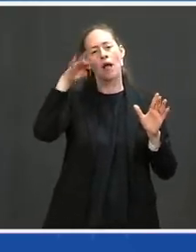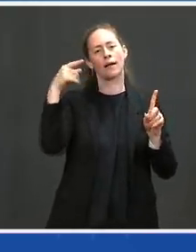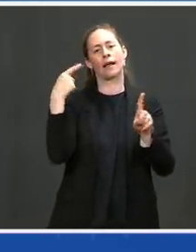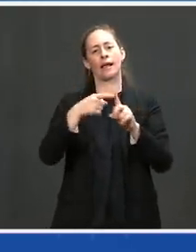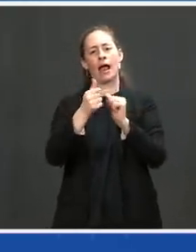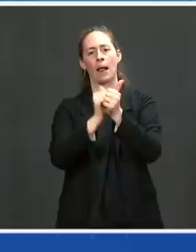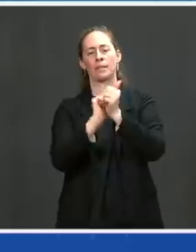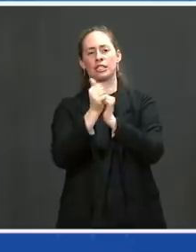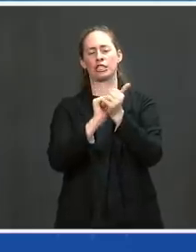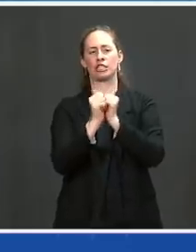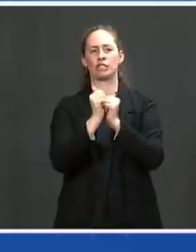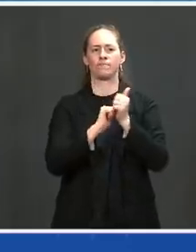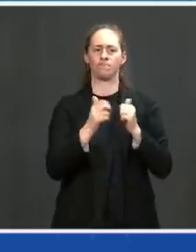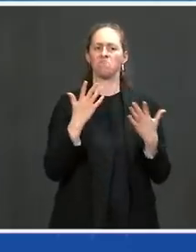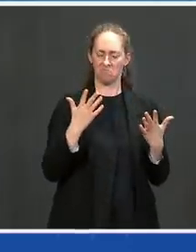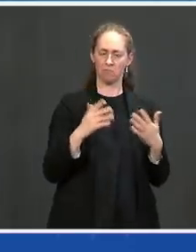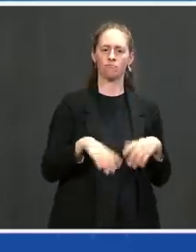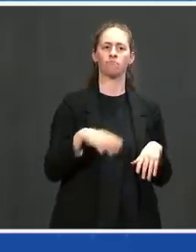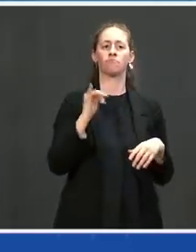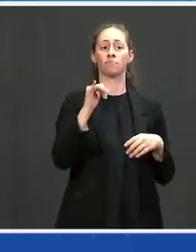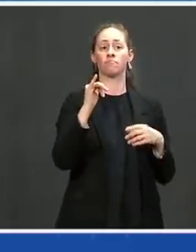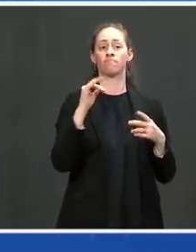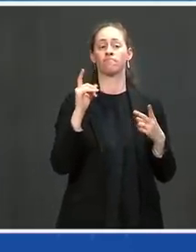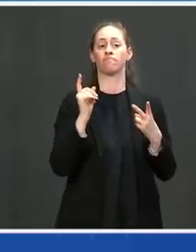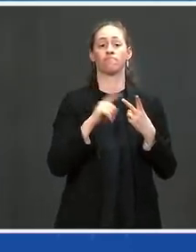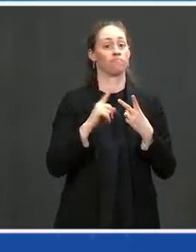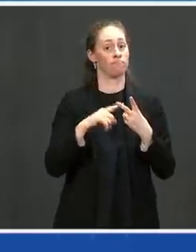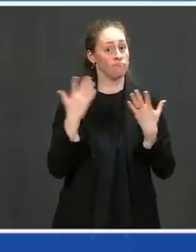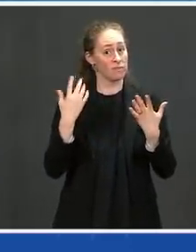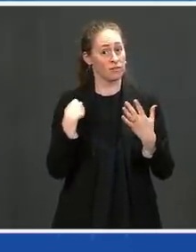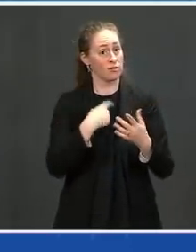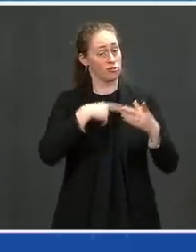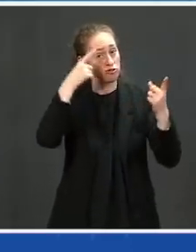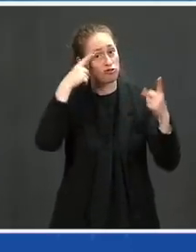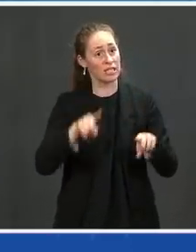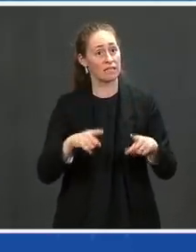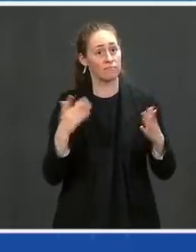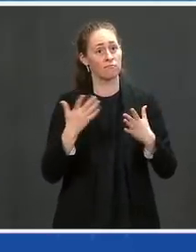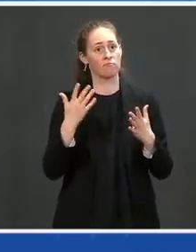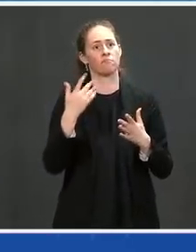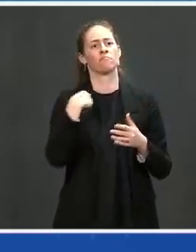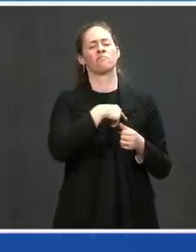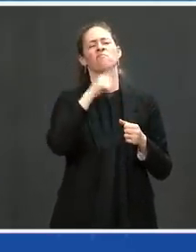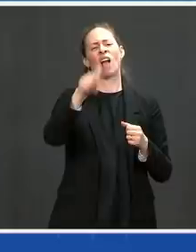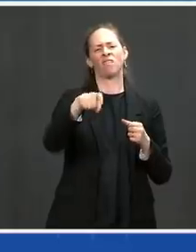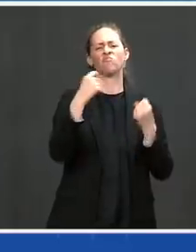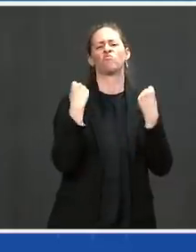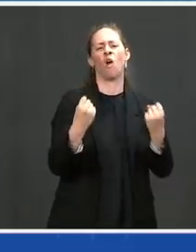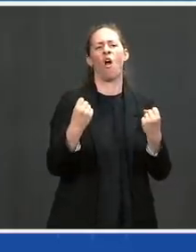Two, that we'll have strong competition but we'll insist that China play by the international rules: